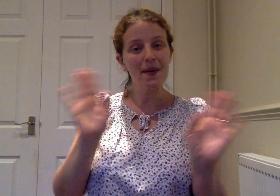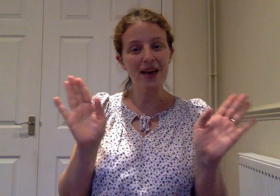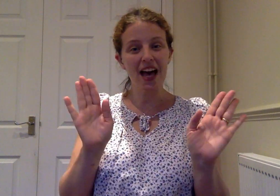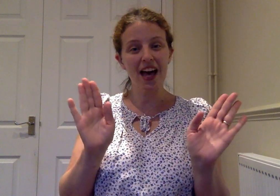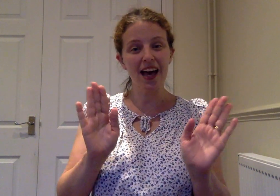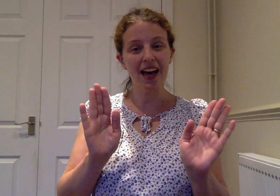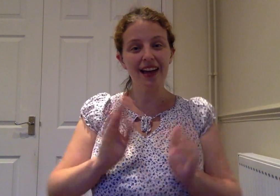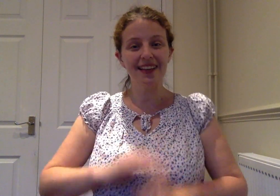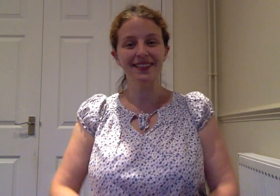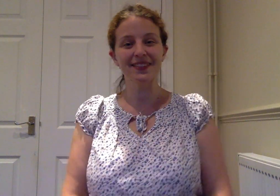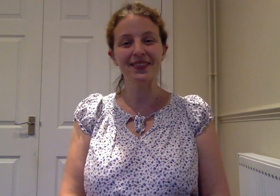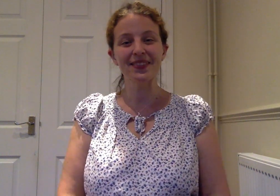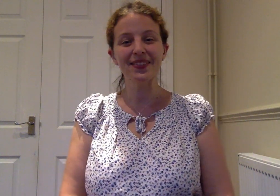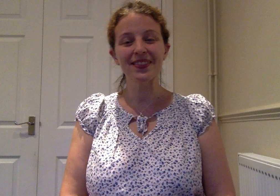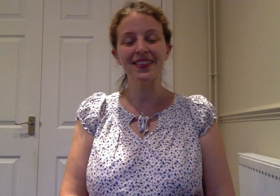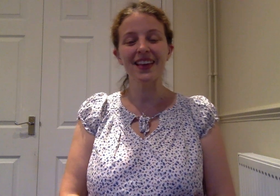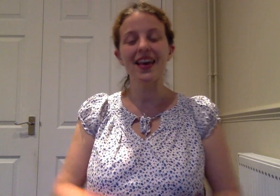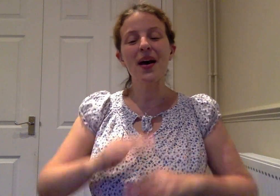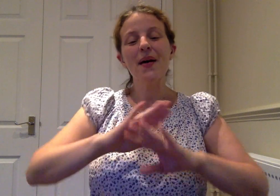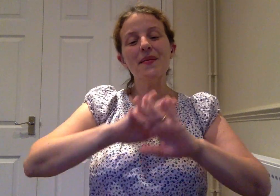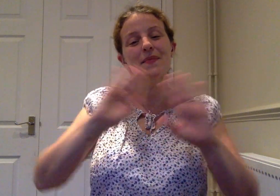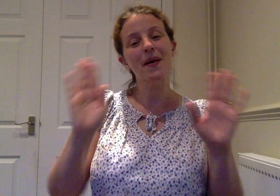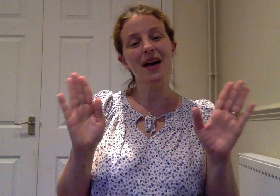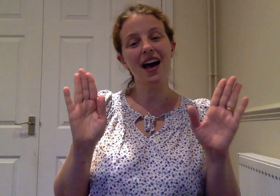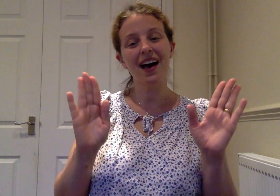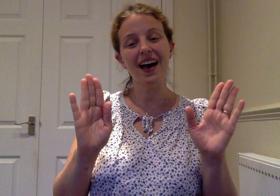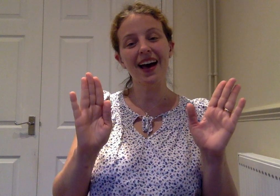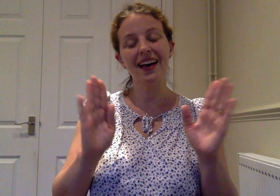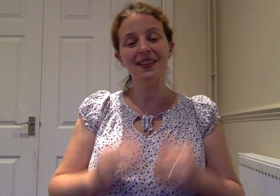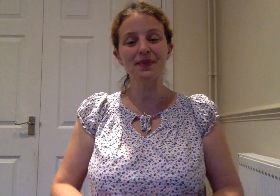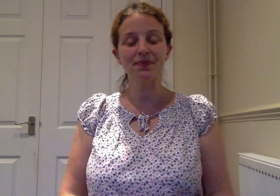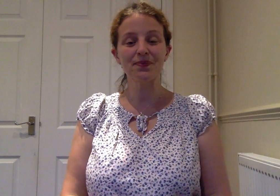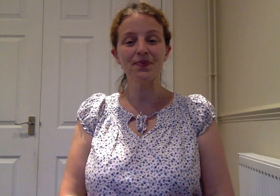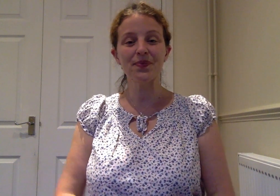Bye